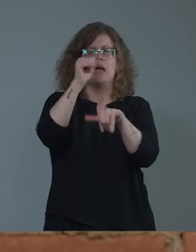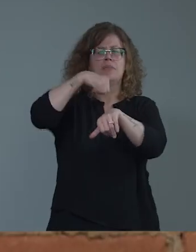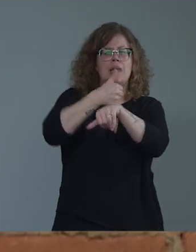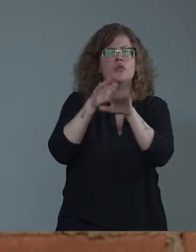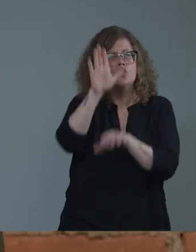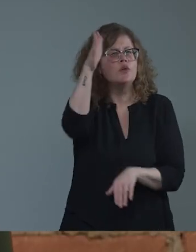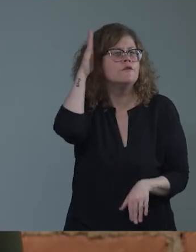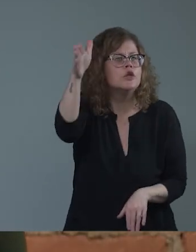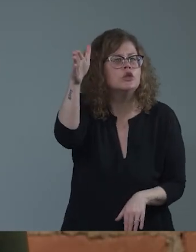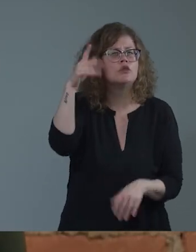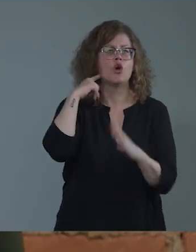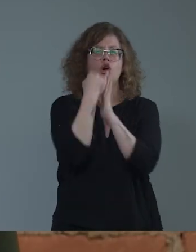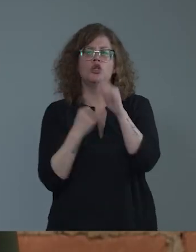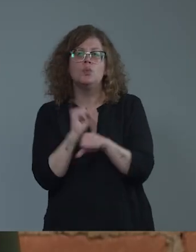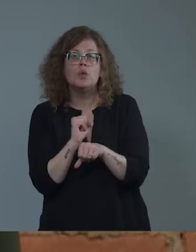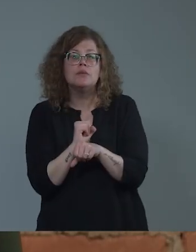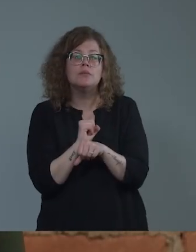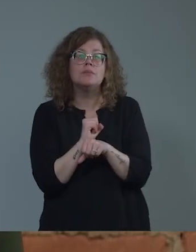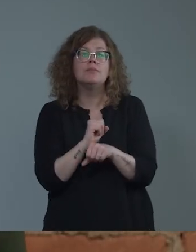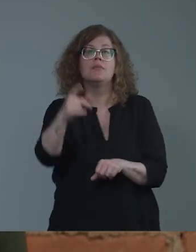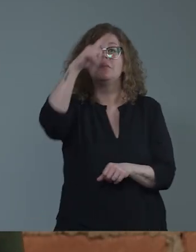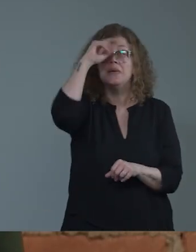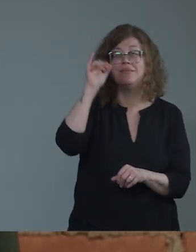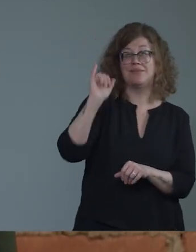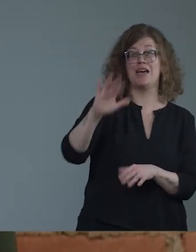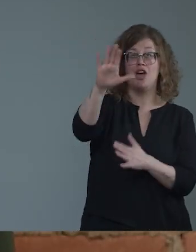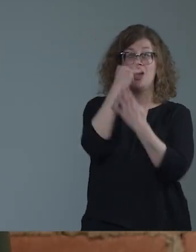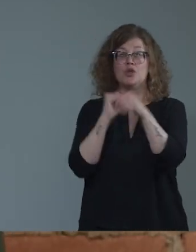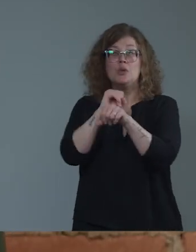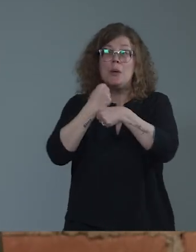electrical, any digging, any of those kind of permit-based things, it gets a lot more